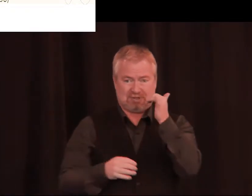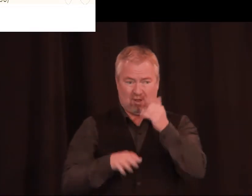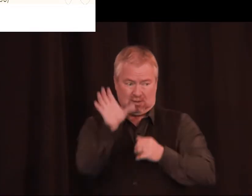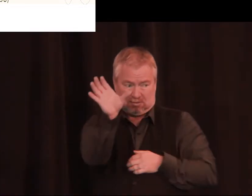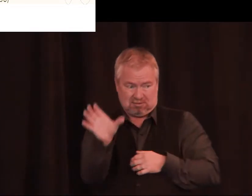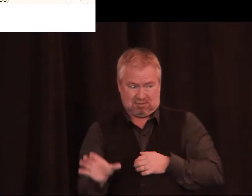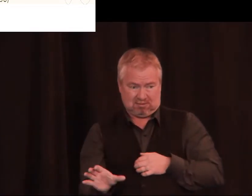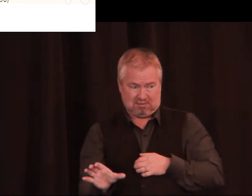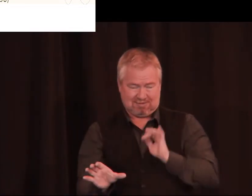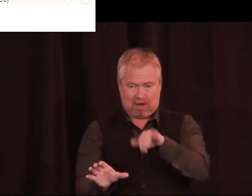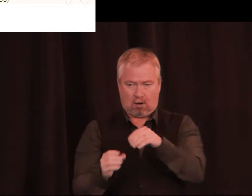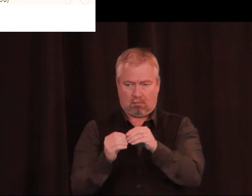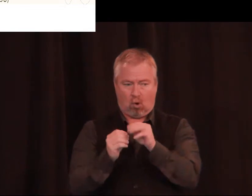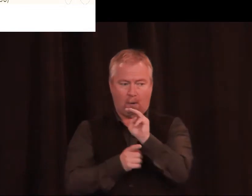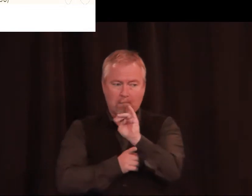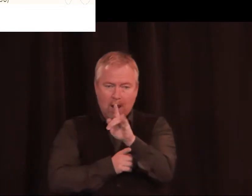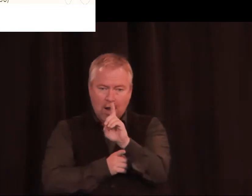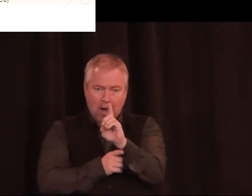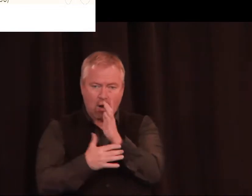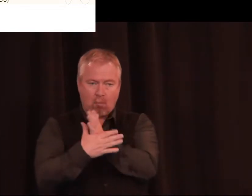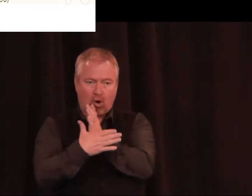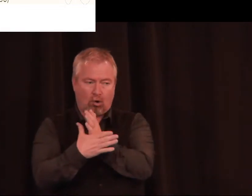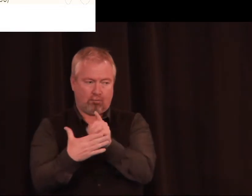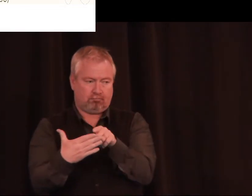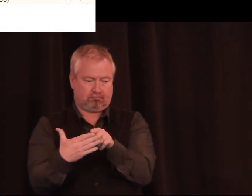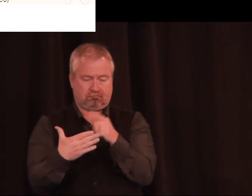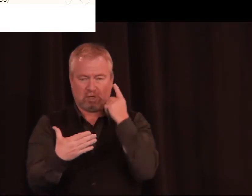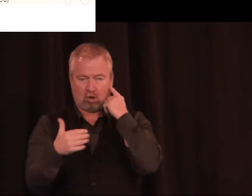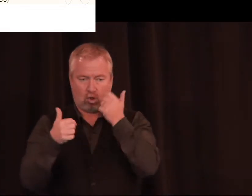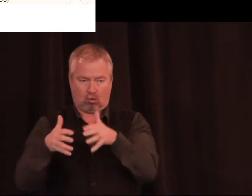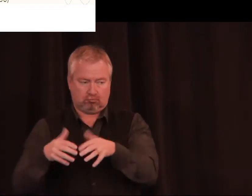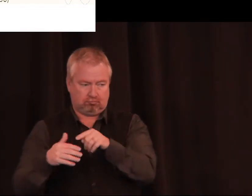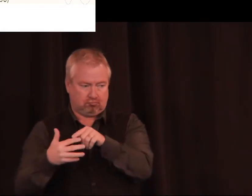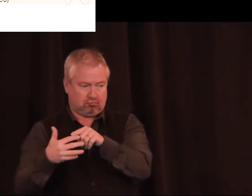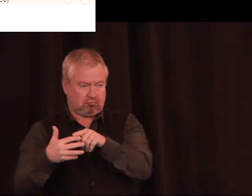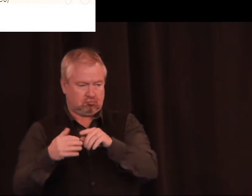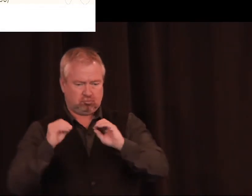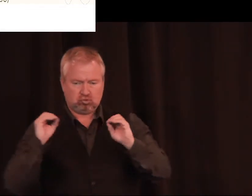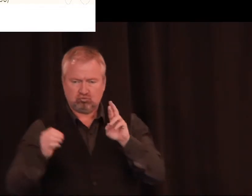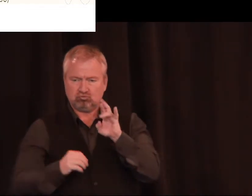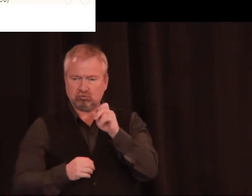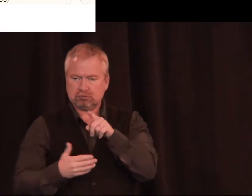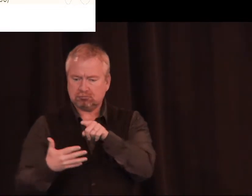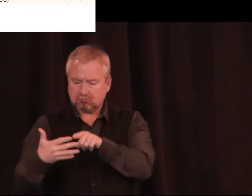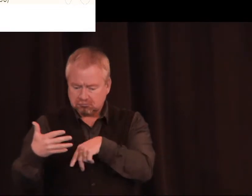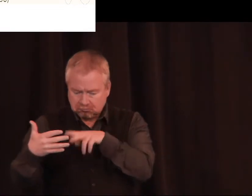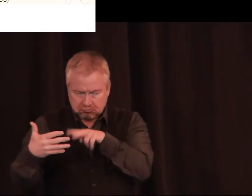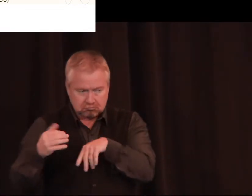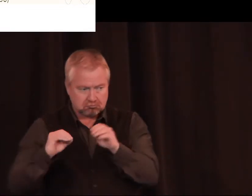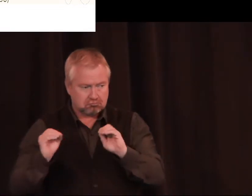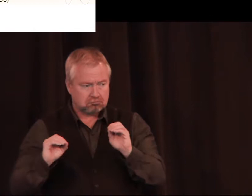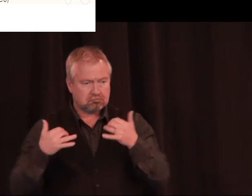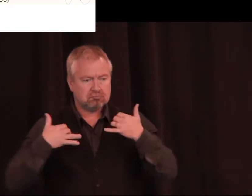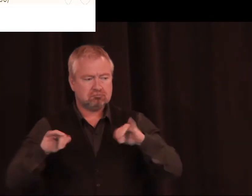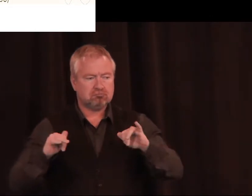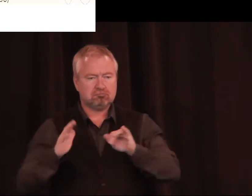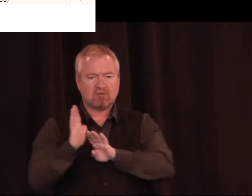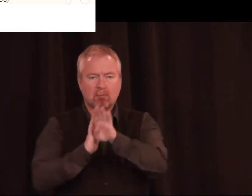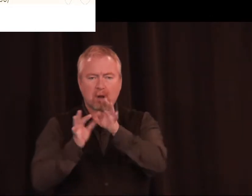and they indicated that having a hearing loss to this degree poses no risk, these children will be able to develop language skills appropriately